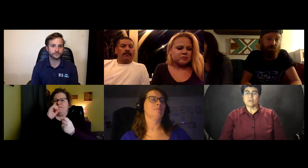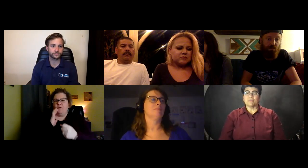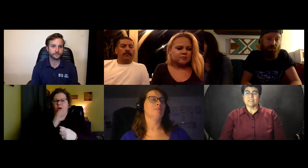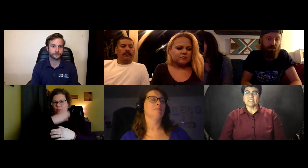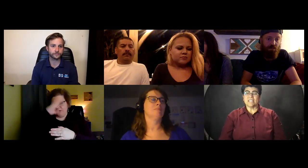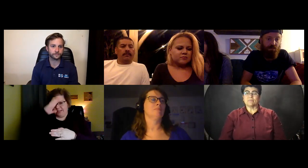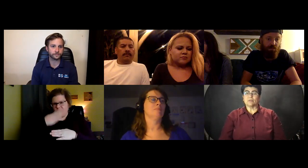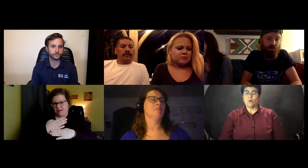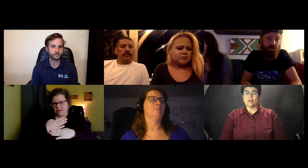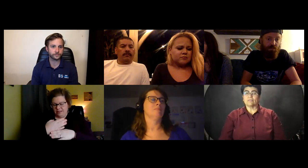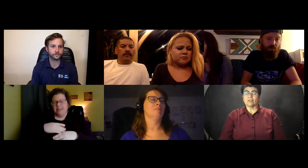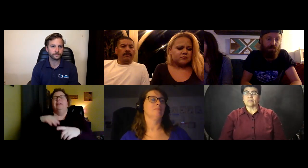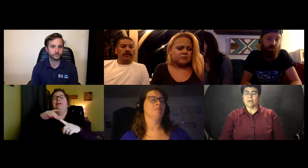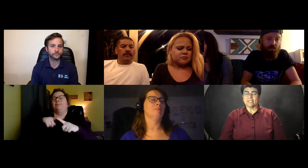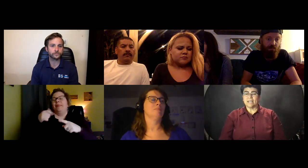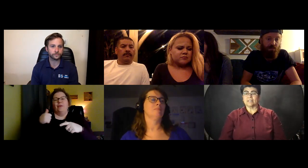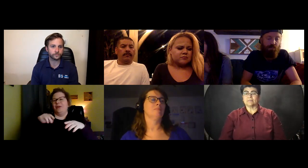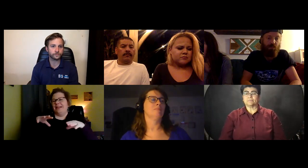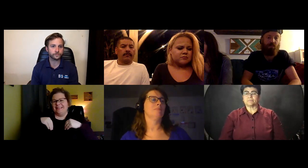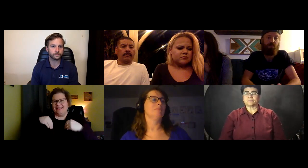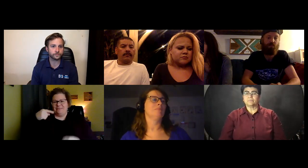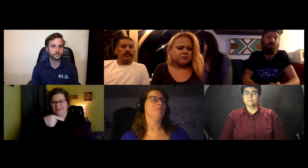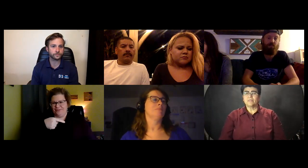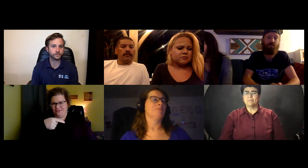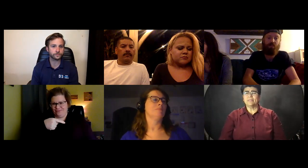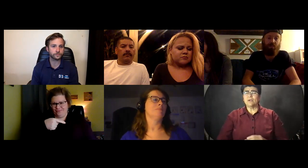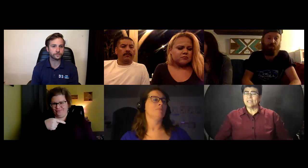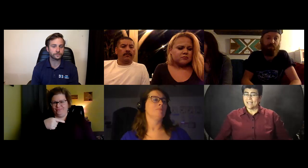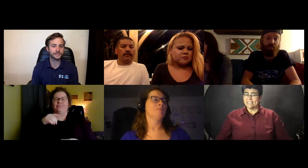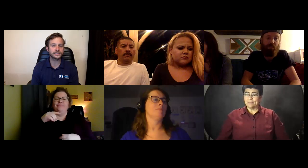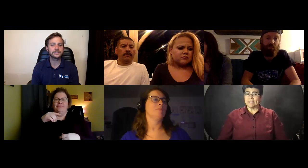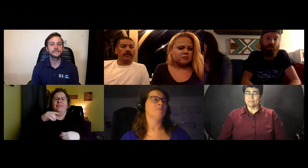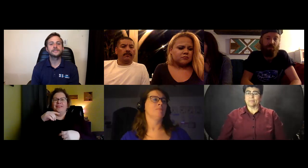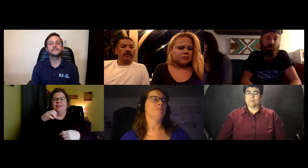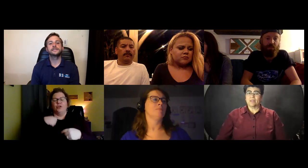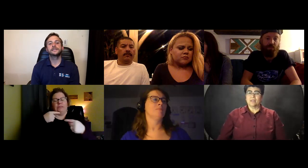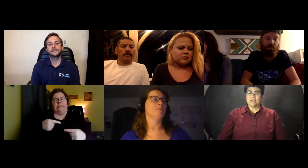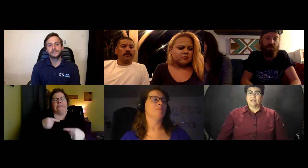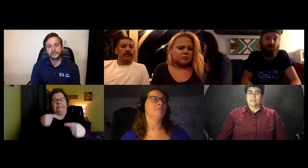have been the same support for